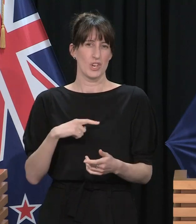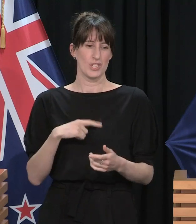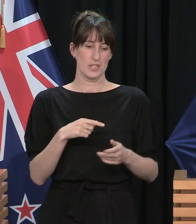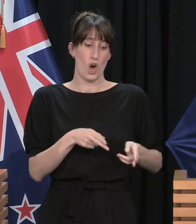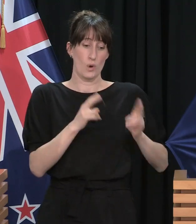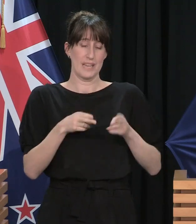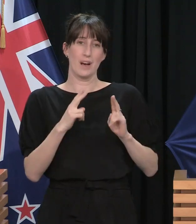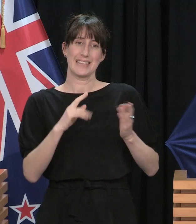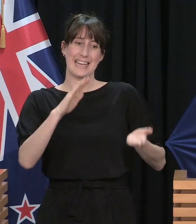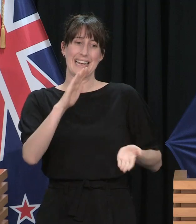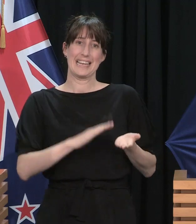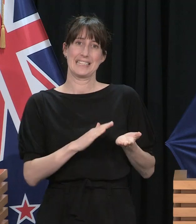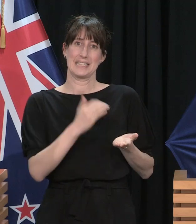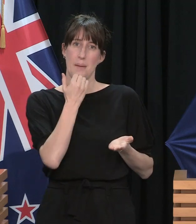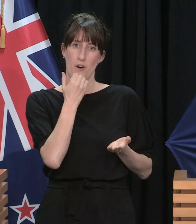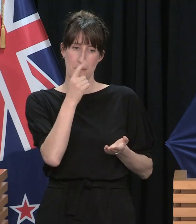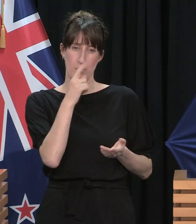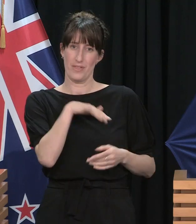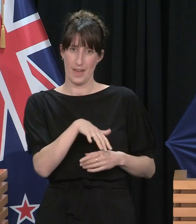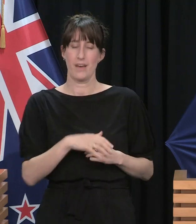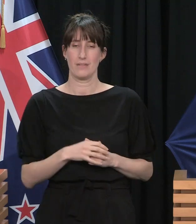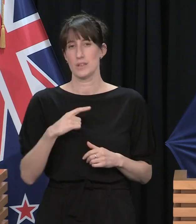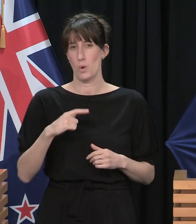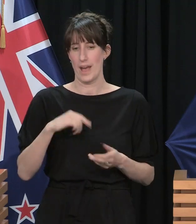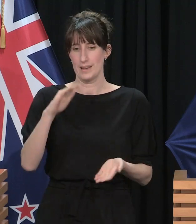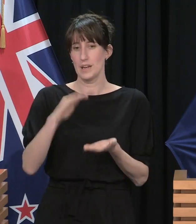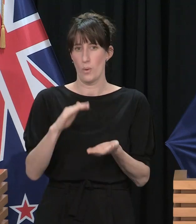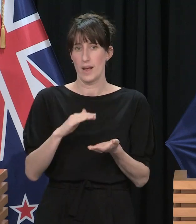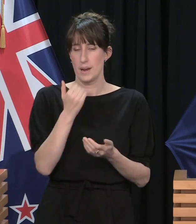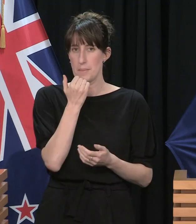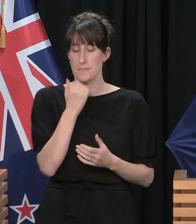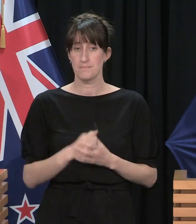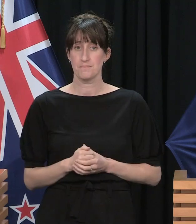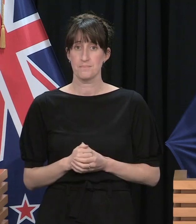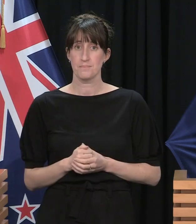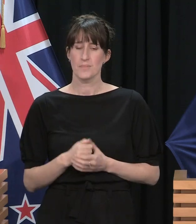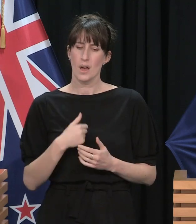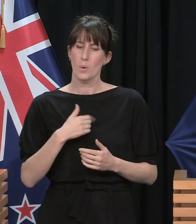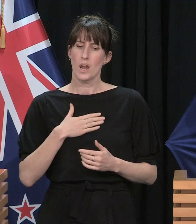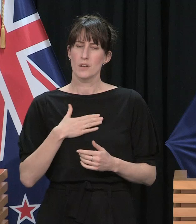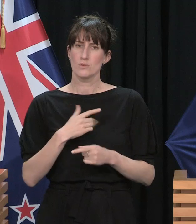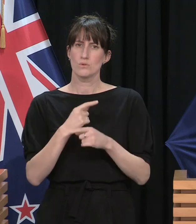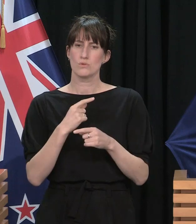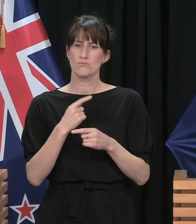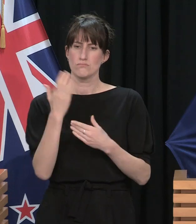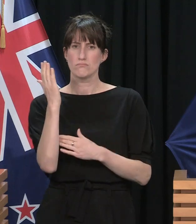3,000s or 4,000s, that's partly because we have lower numbers of people in our